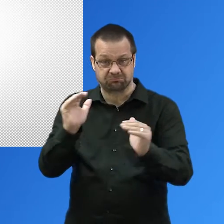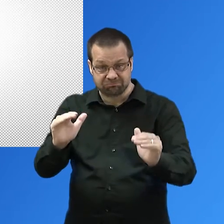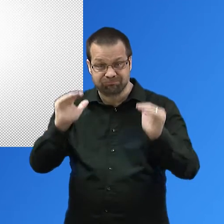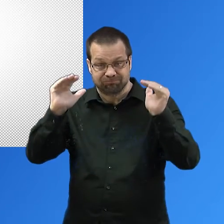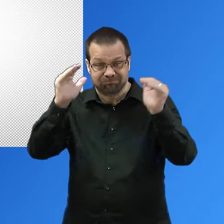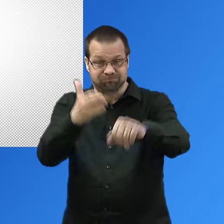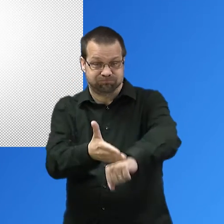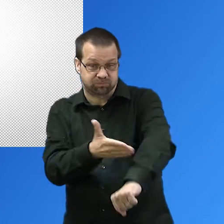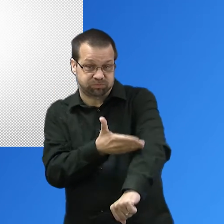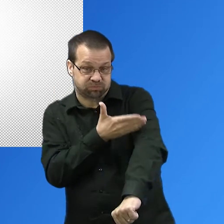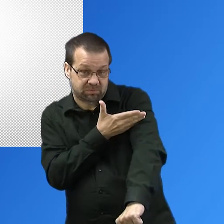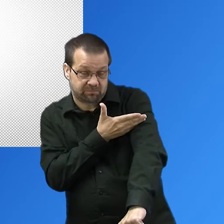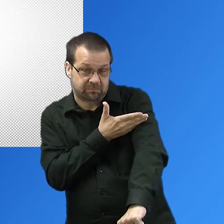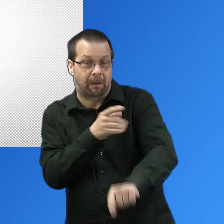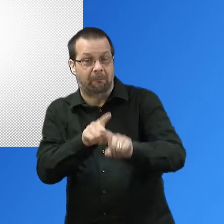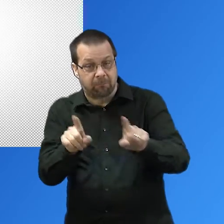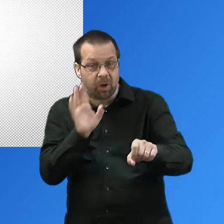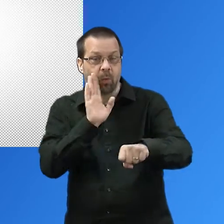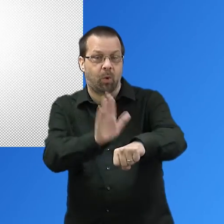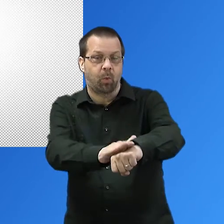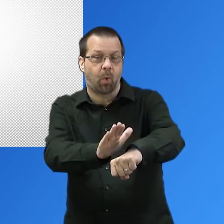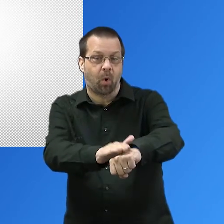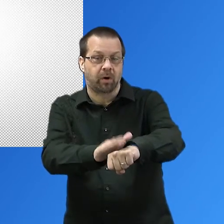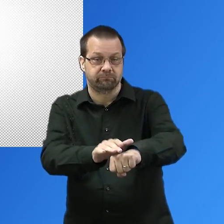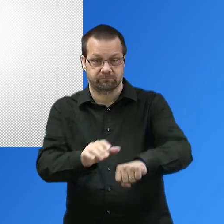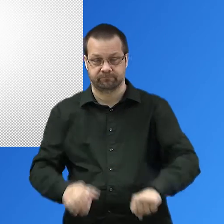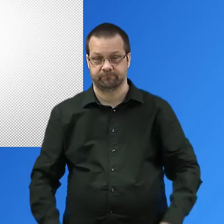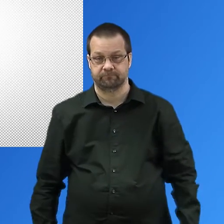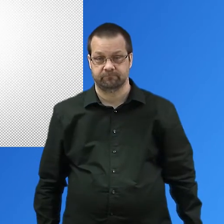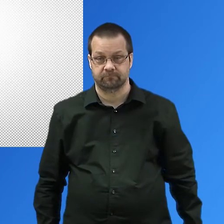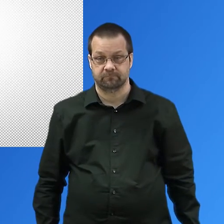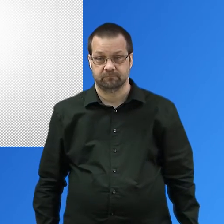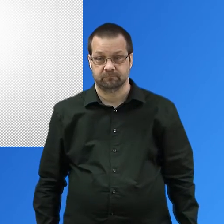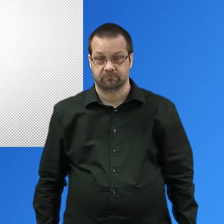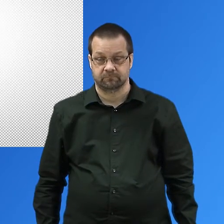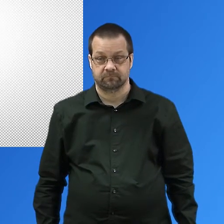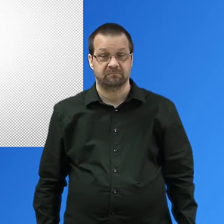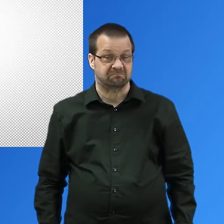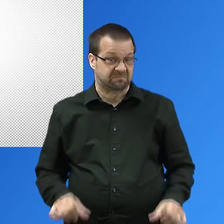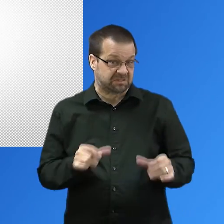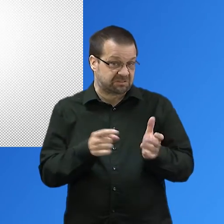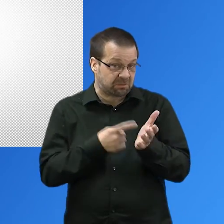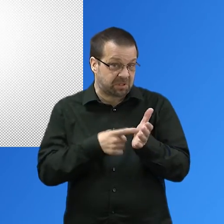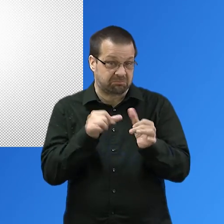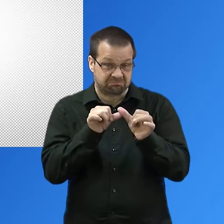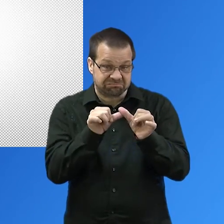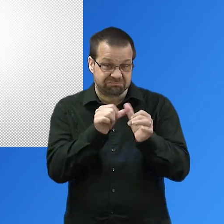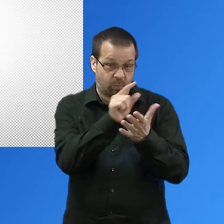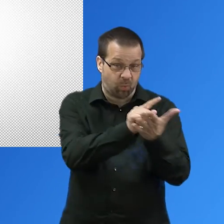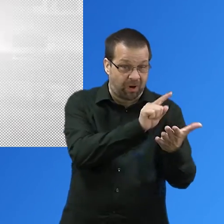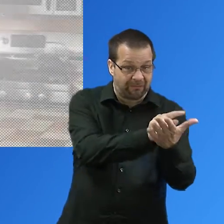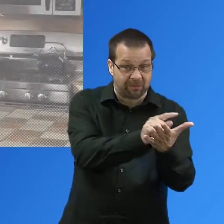The good news is that you'll know in advance so you can prepare. Be aware the planned power outages can last from 1 - 16 hours.